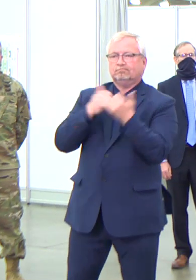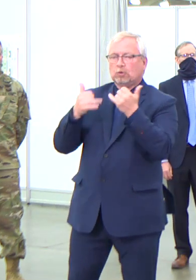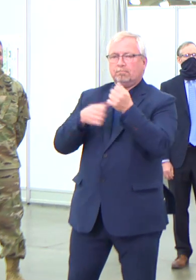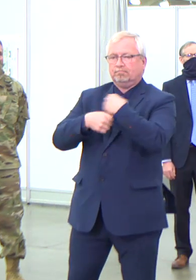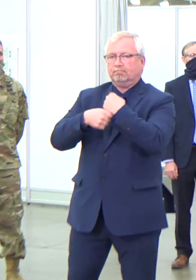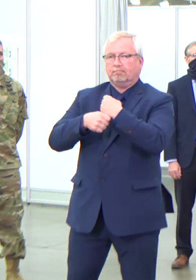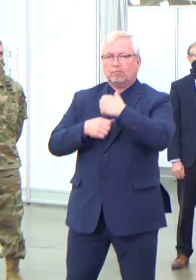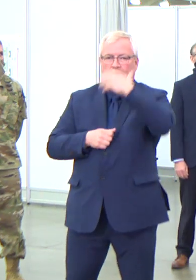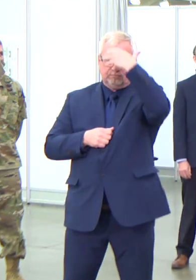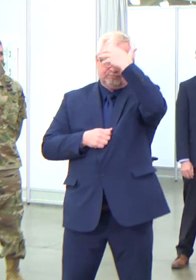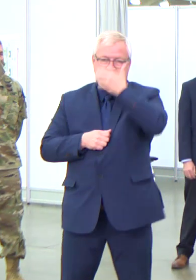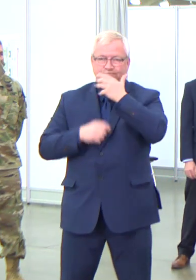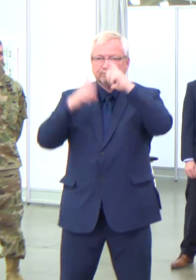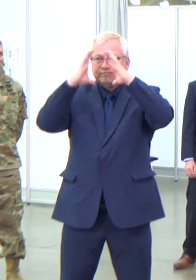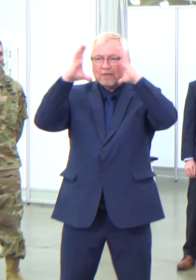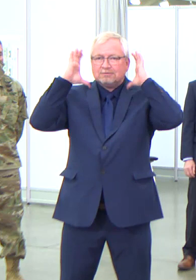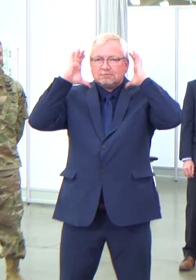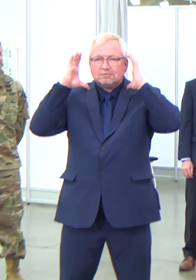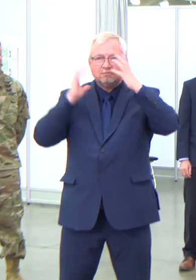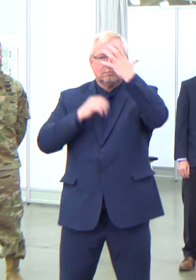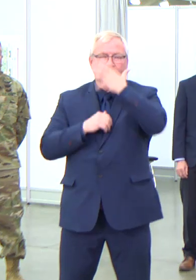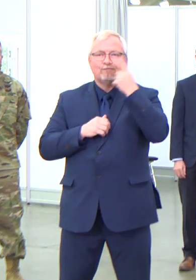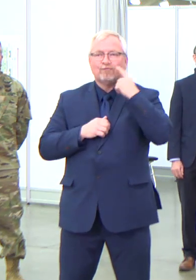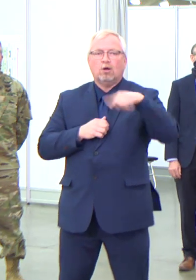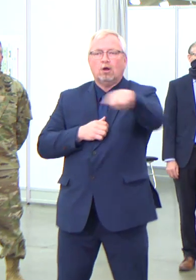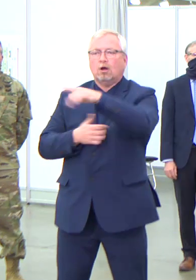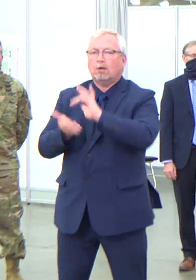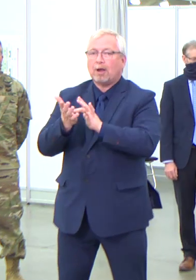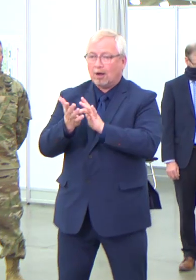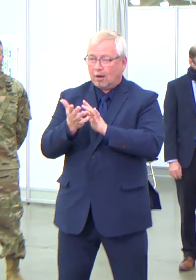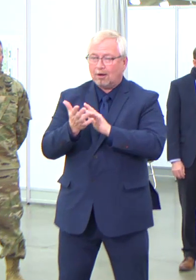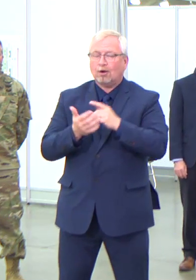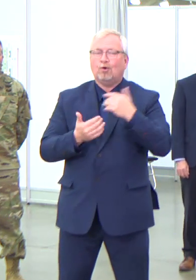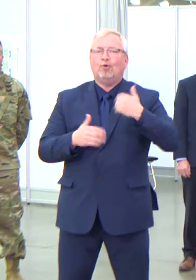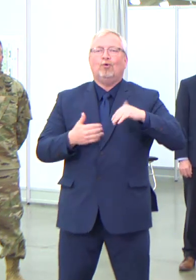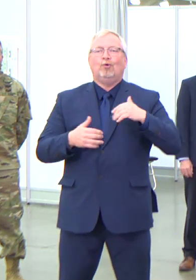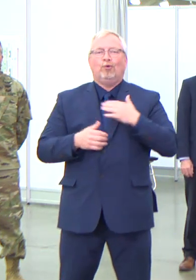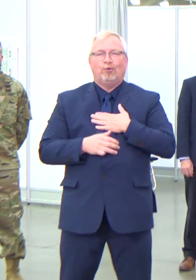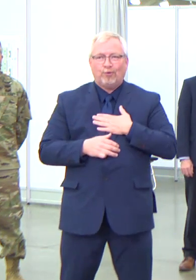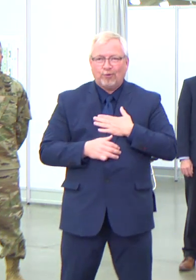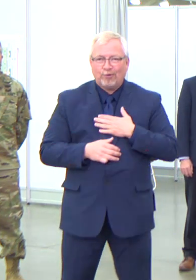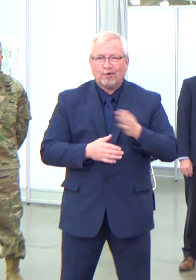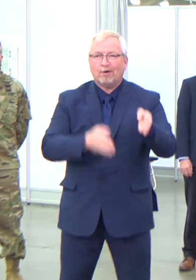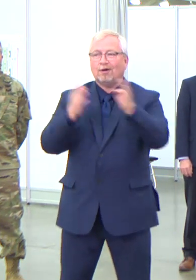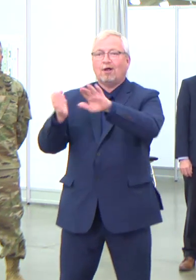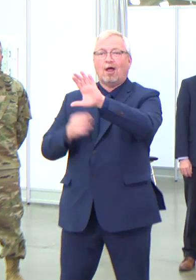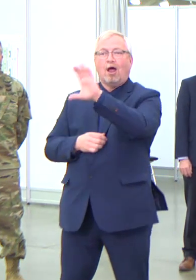for medical workers treating coronavirus patients, and